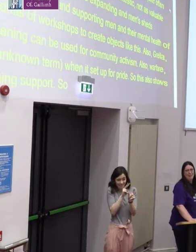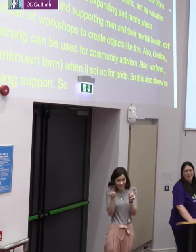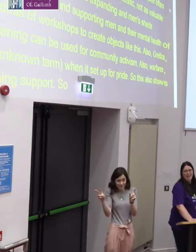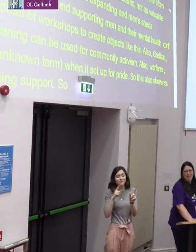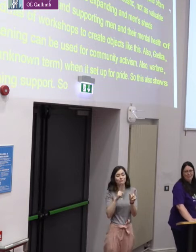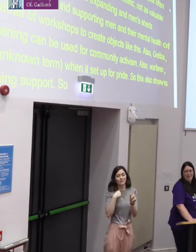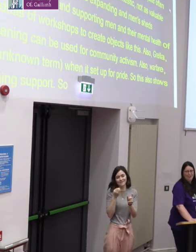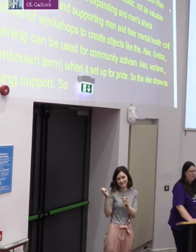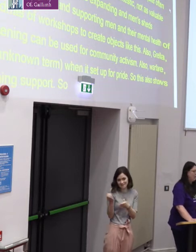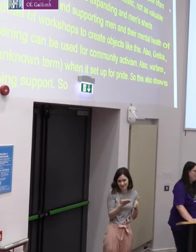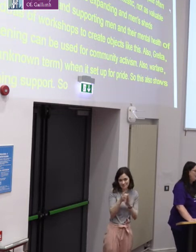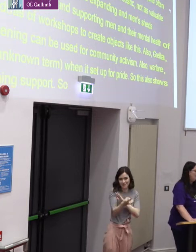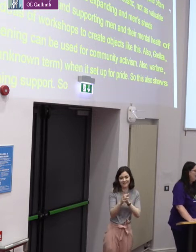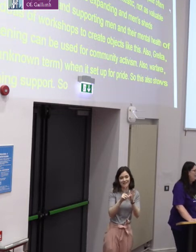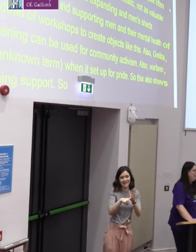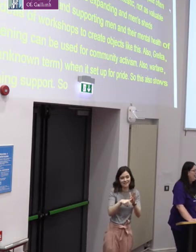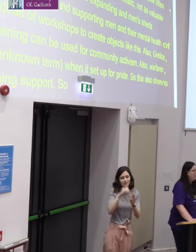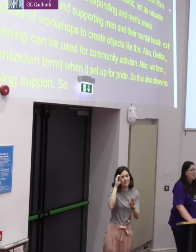on the draft box.